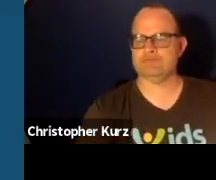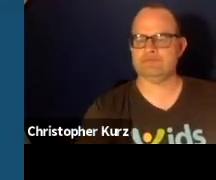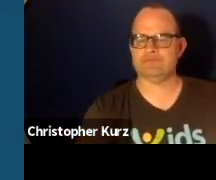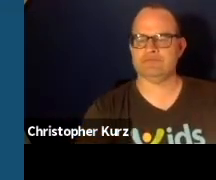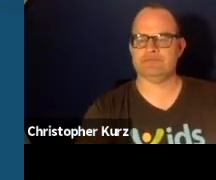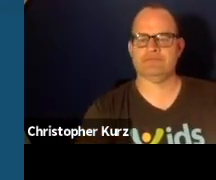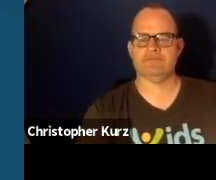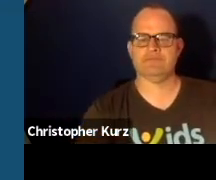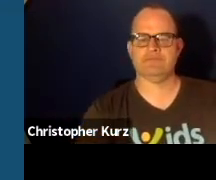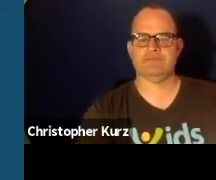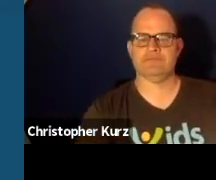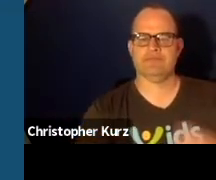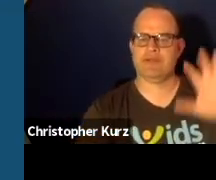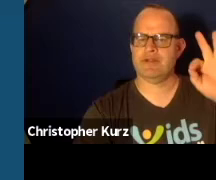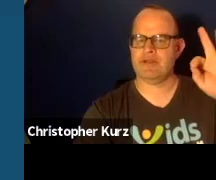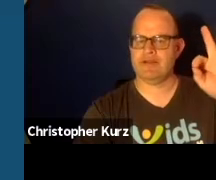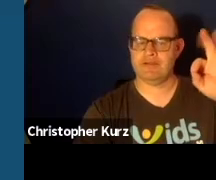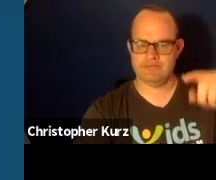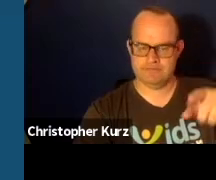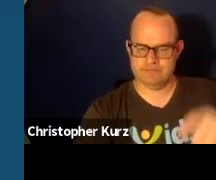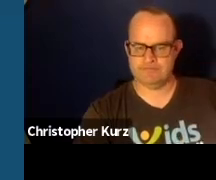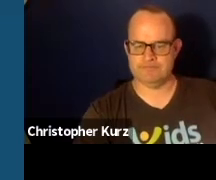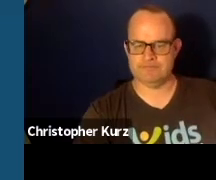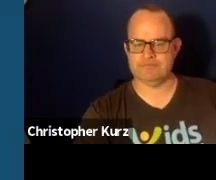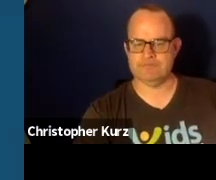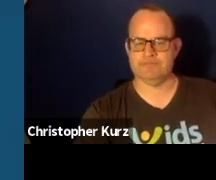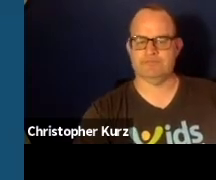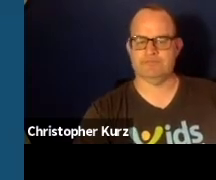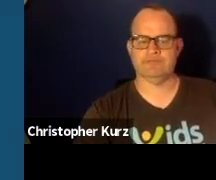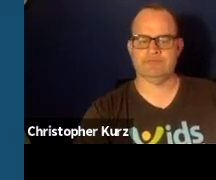We also want to encourage students to understand the translation